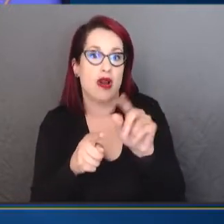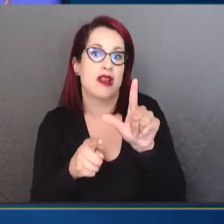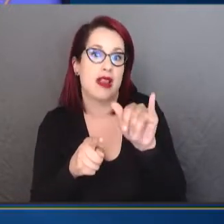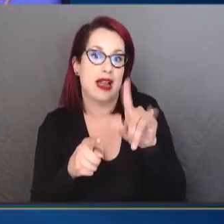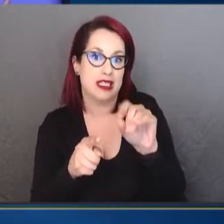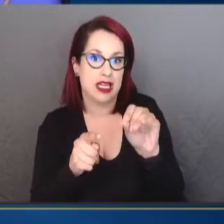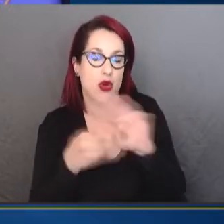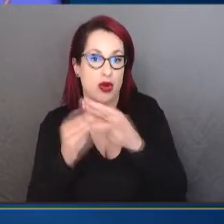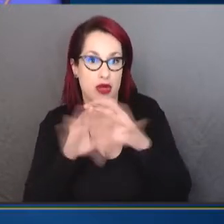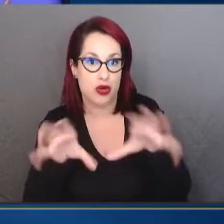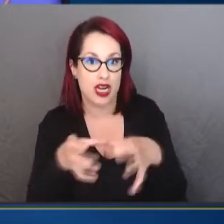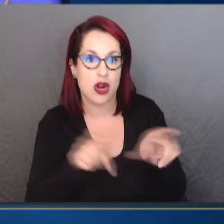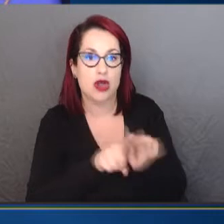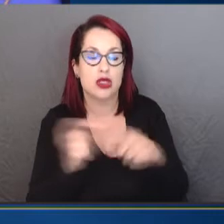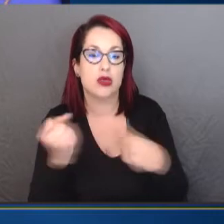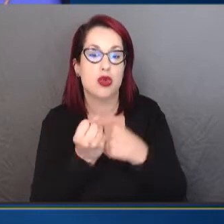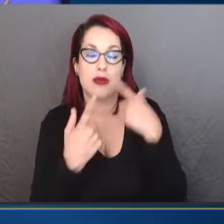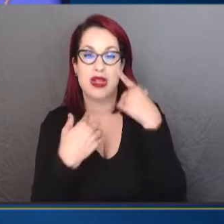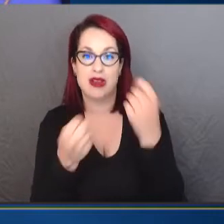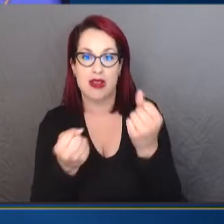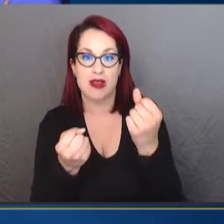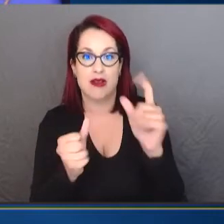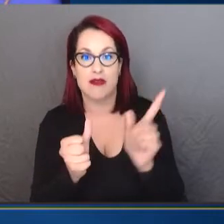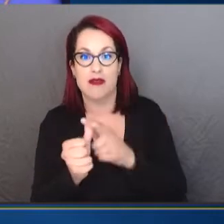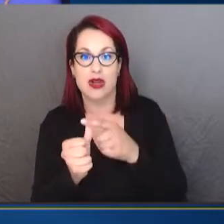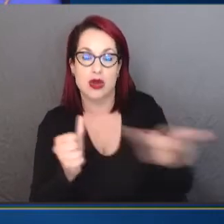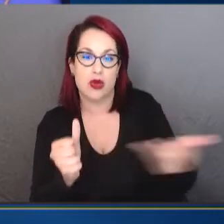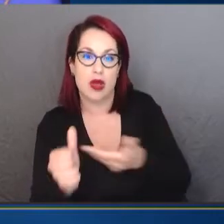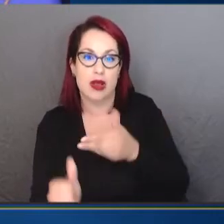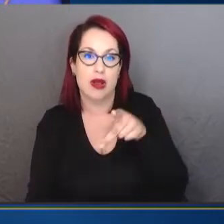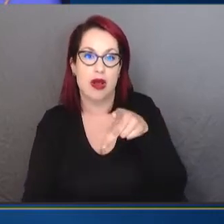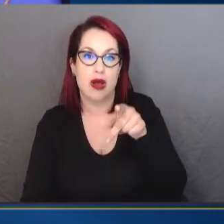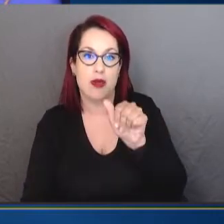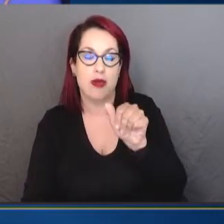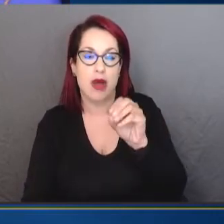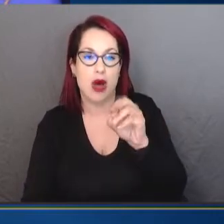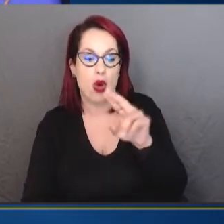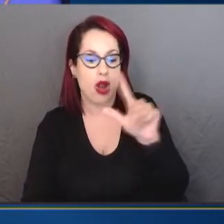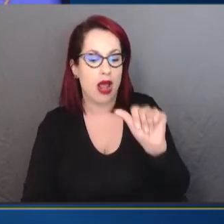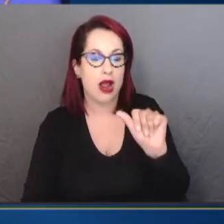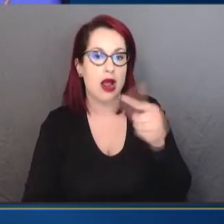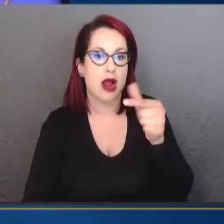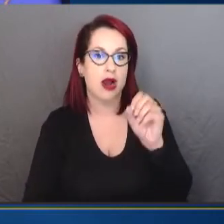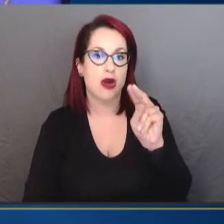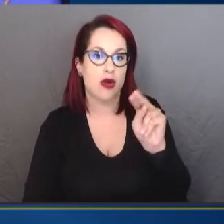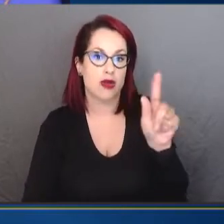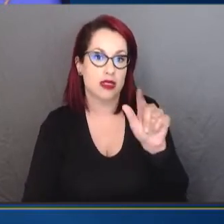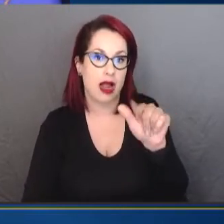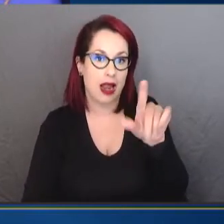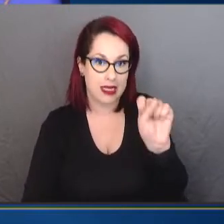First, let me welcome Paula Gonzalez to the stage. Marvin Figueroa: Paula Gonzalez is the president of the Physicians